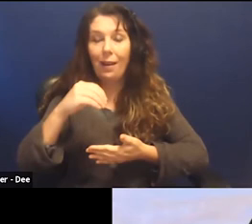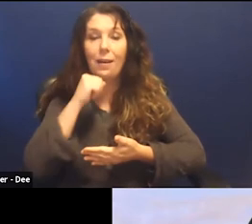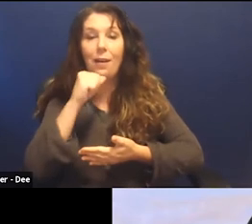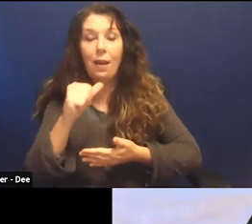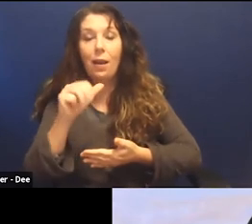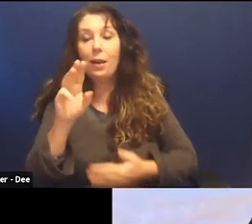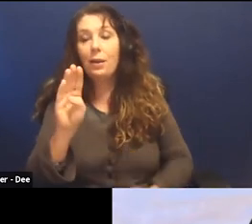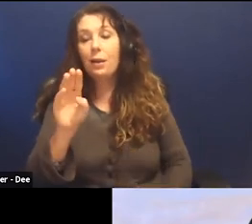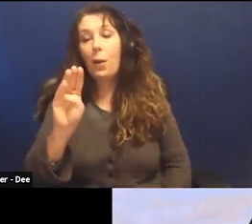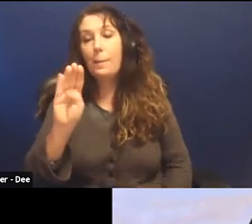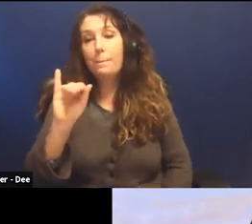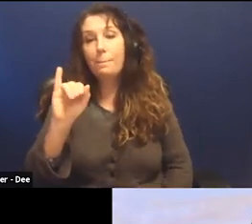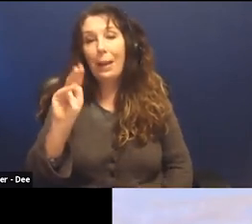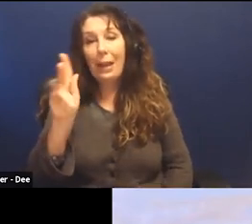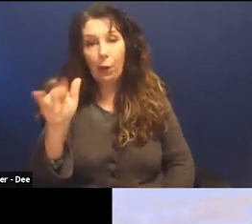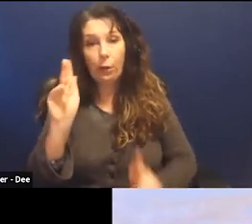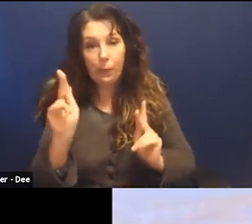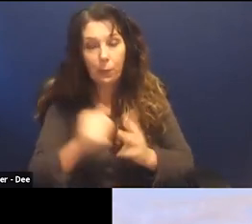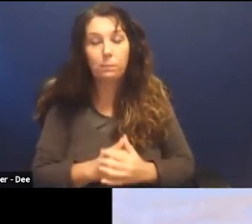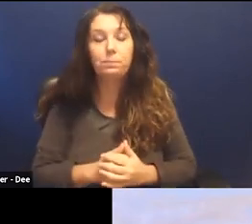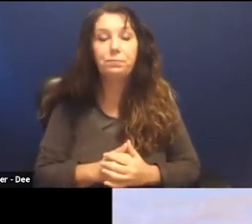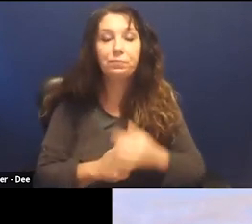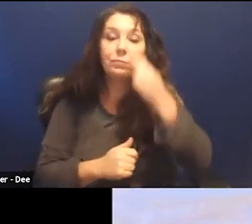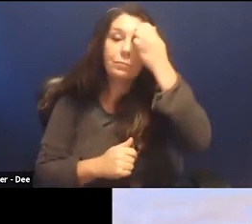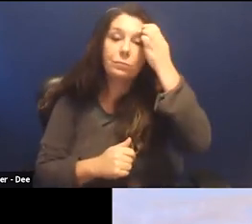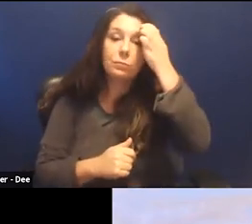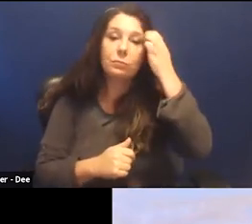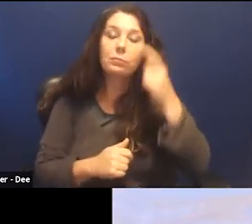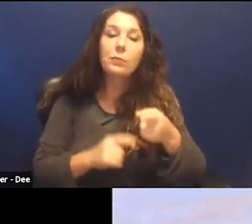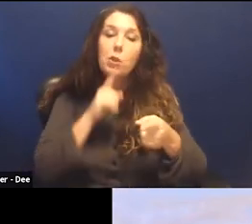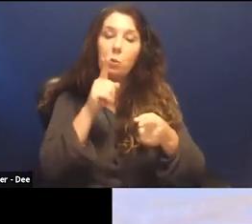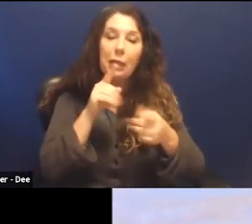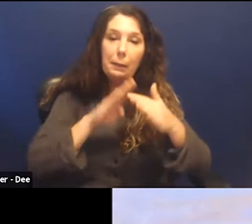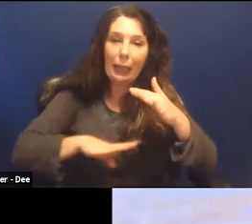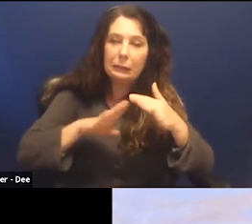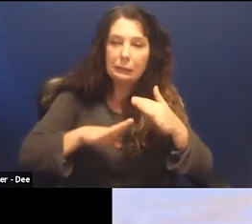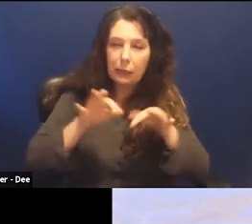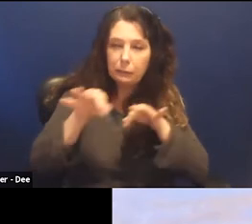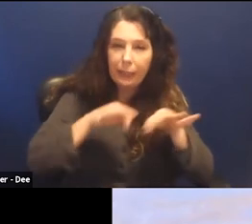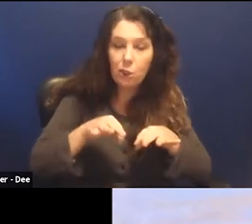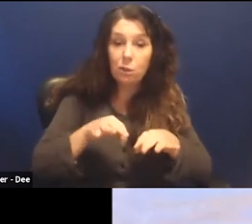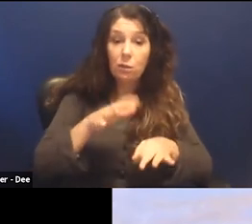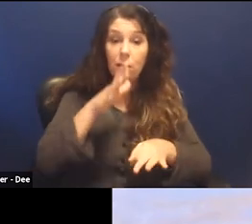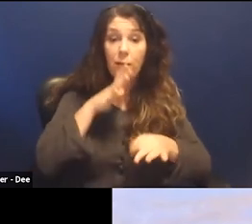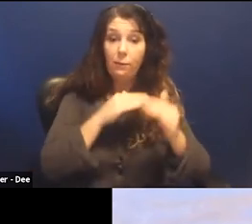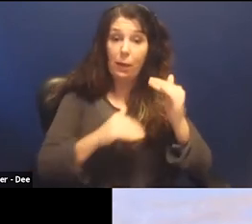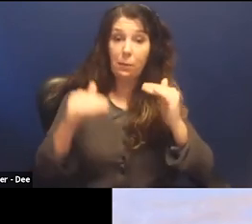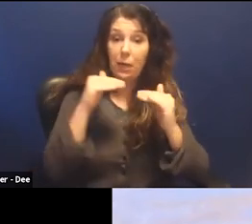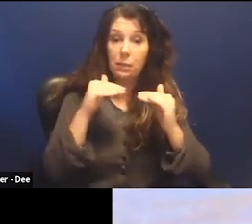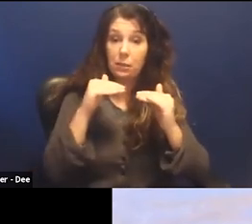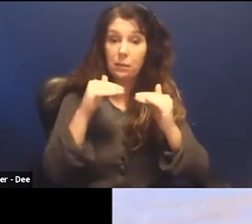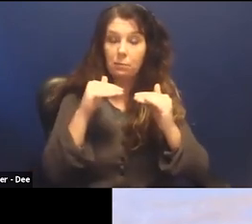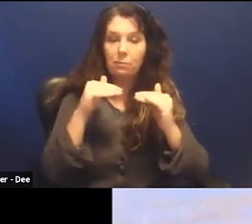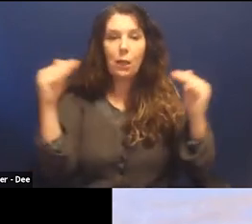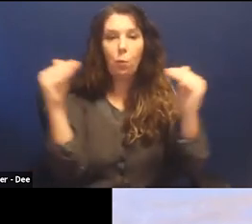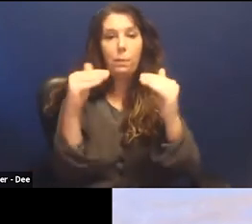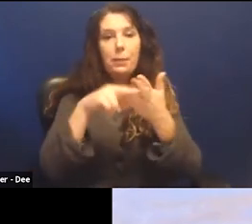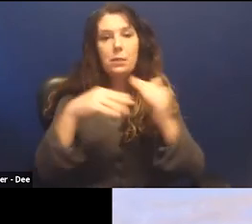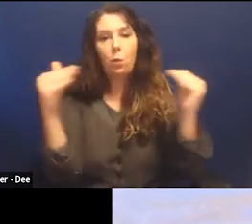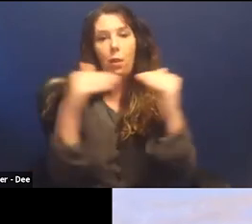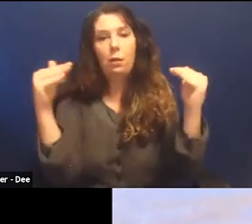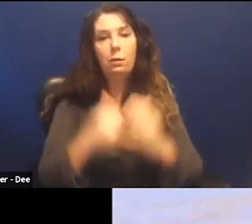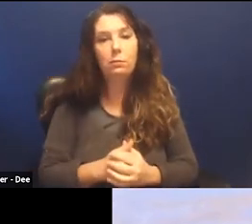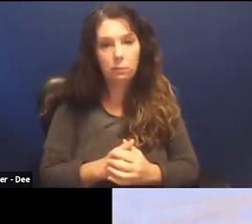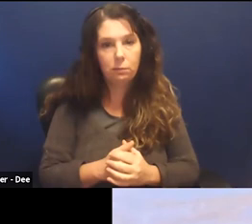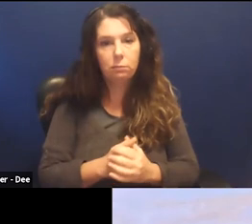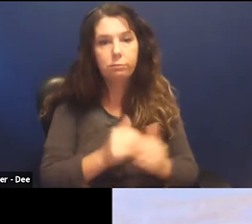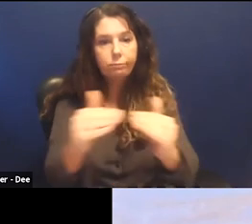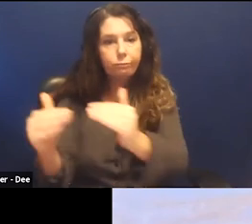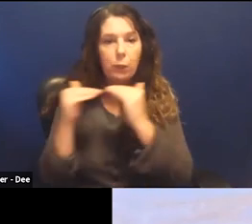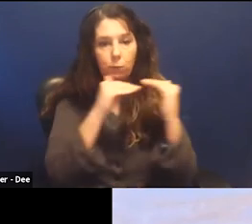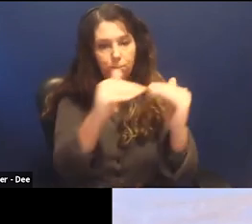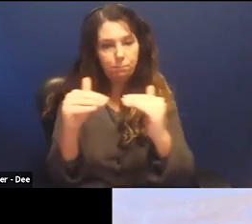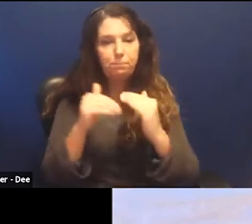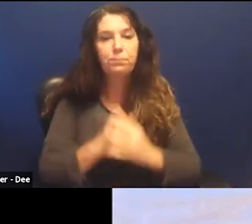So we get from this definition, at its basic basic level feminism is a belief and equality.